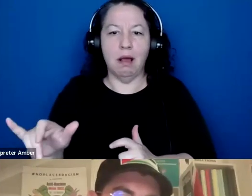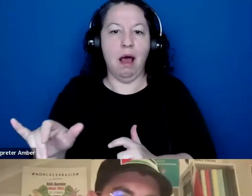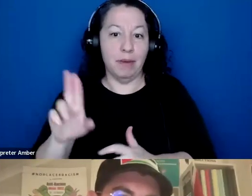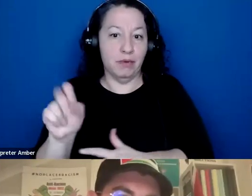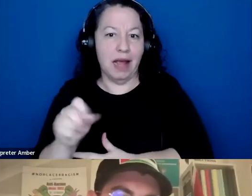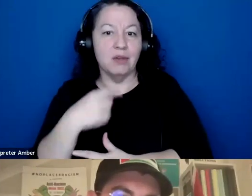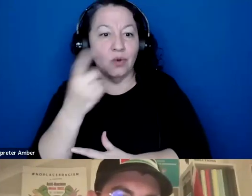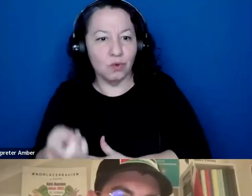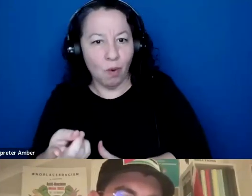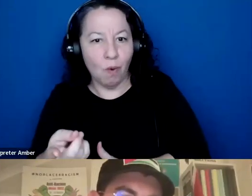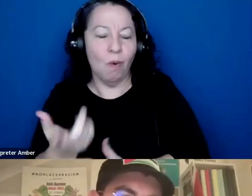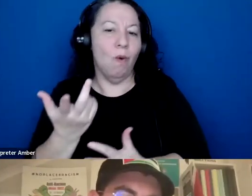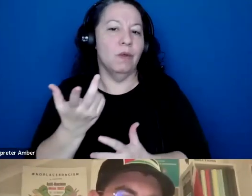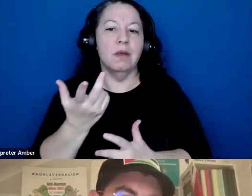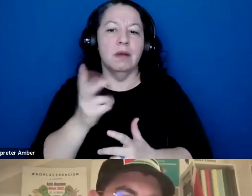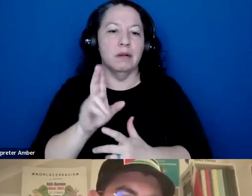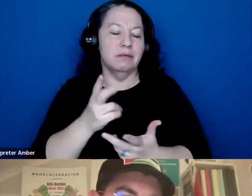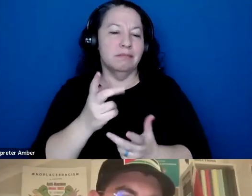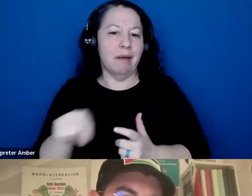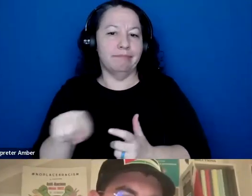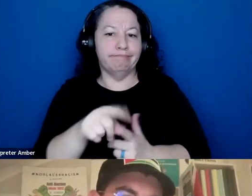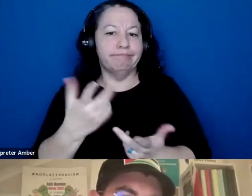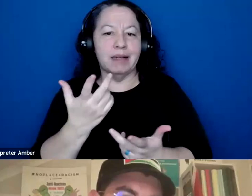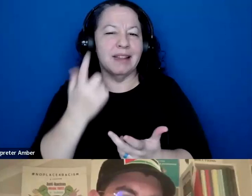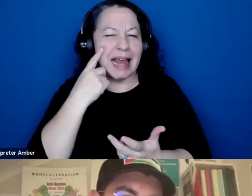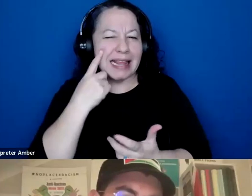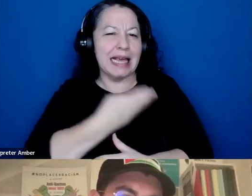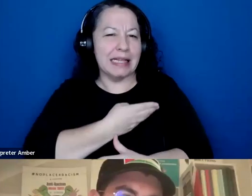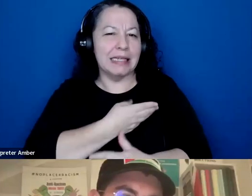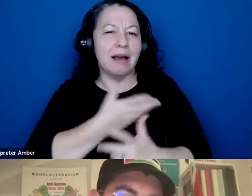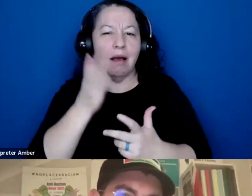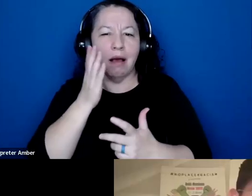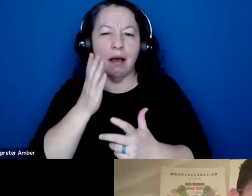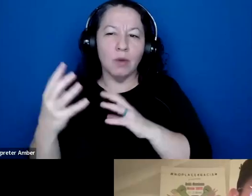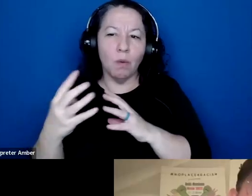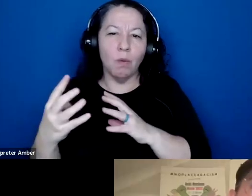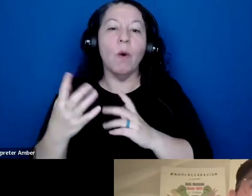that Israel's war in Gaza will threaten energy security by inhibiting the flow of oil out of the region.